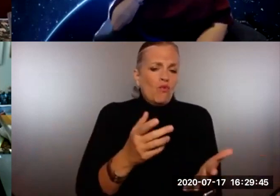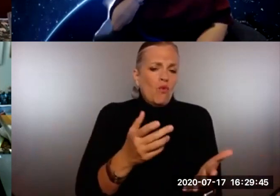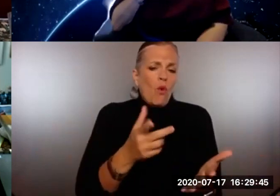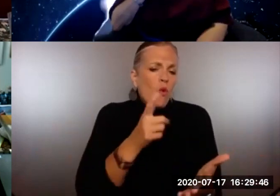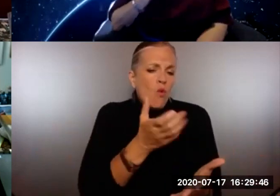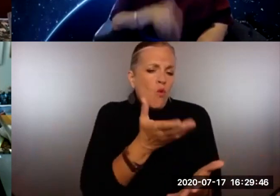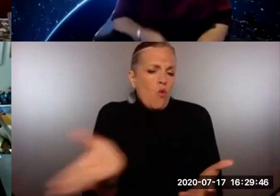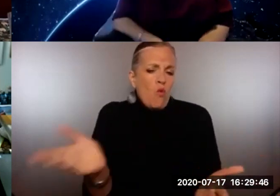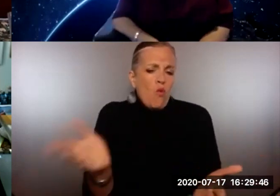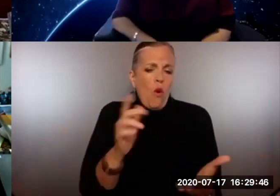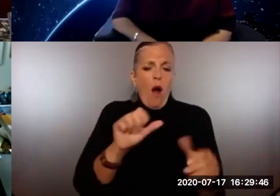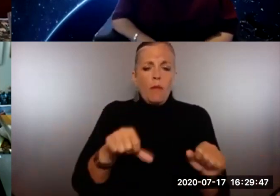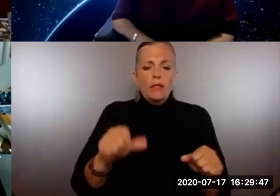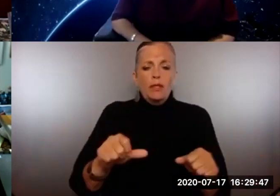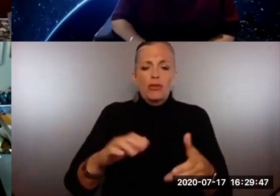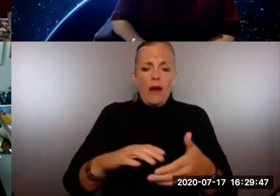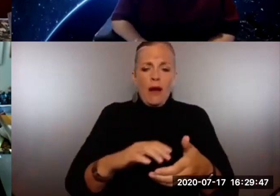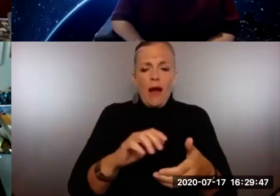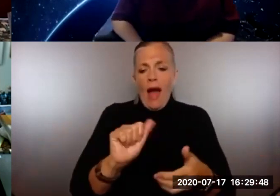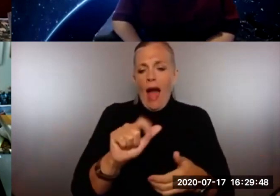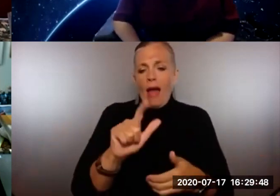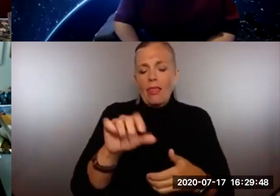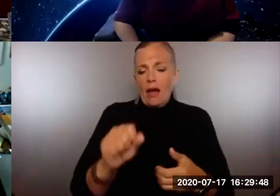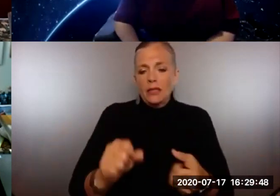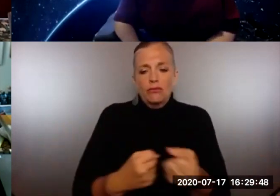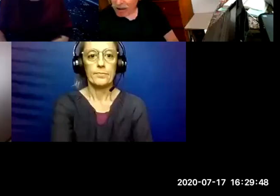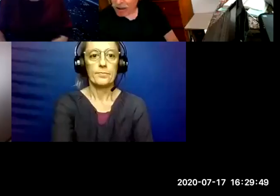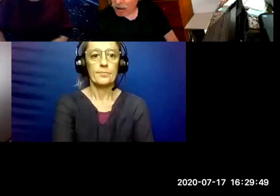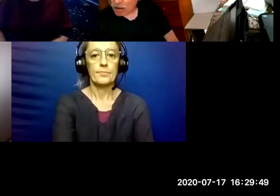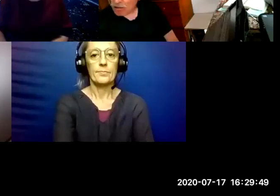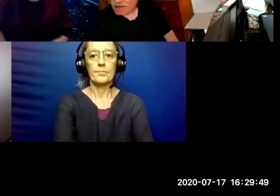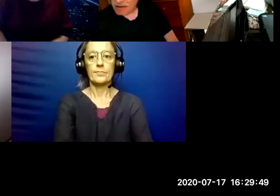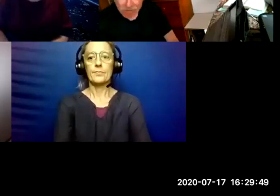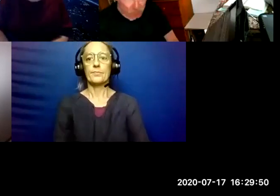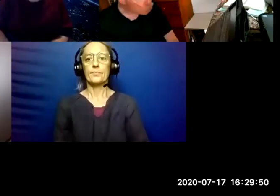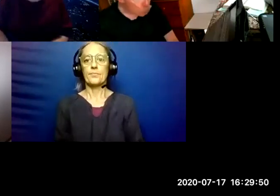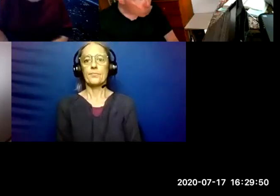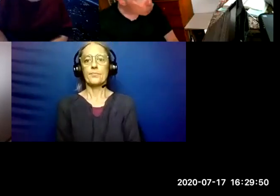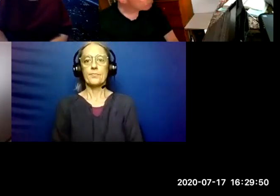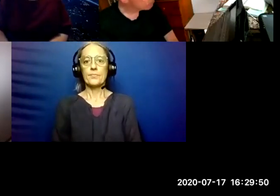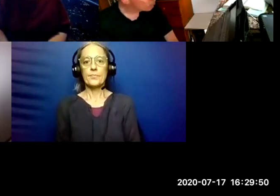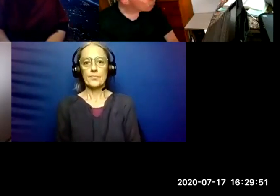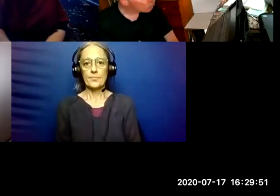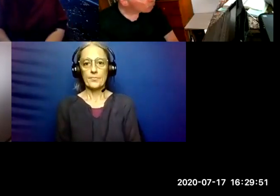against discrimination? I mean, I think it's thoughtful people.